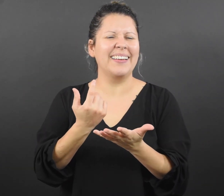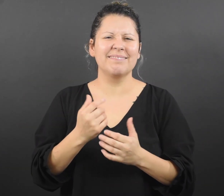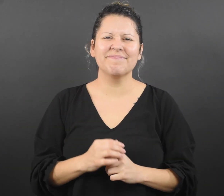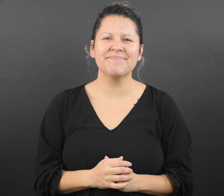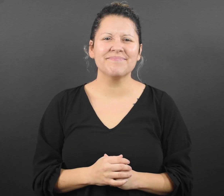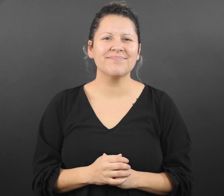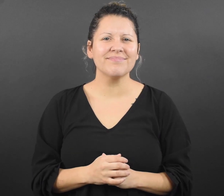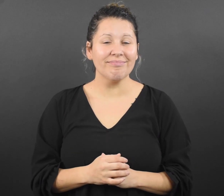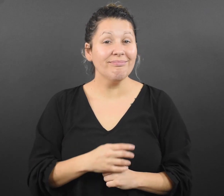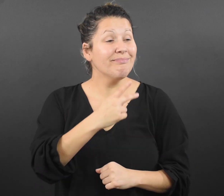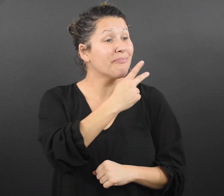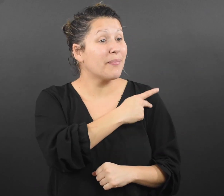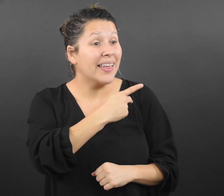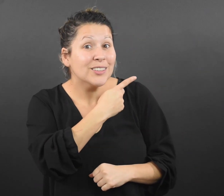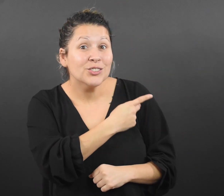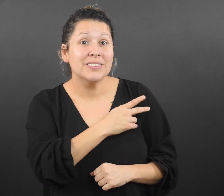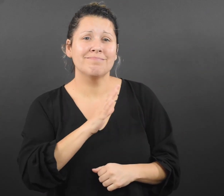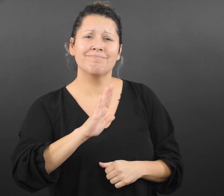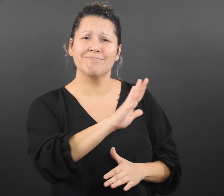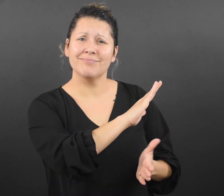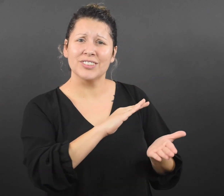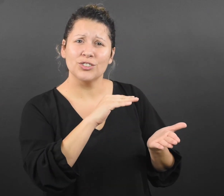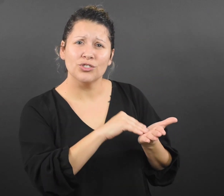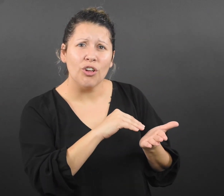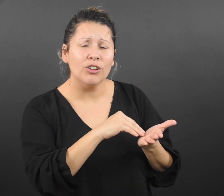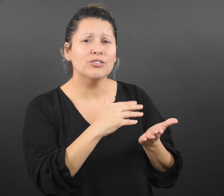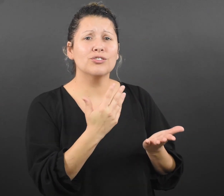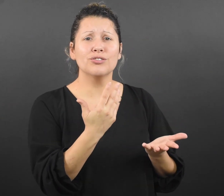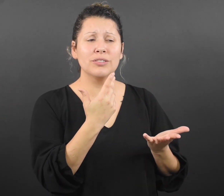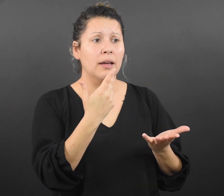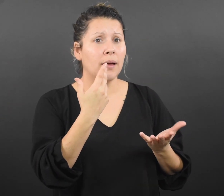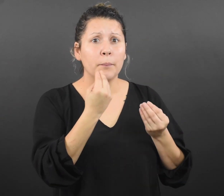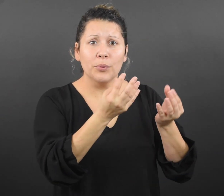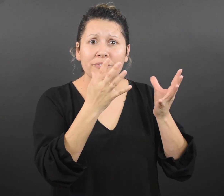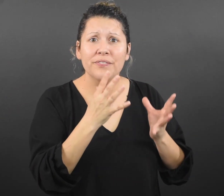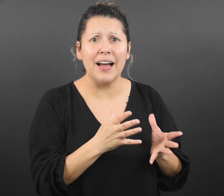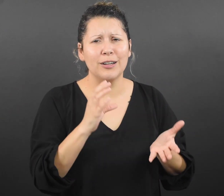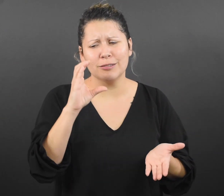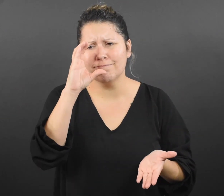Patients and their providers seeking monoclonal antibody treatments can use the state’s online